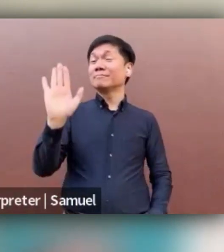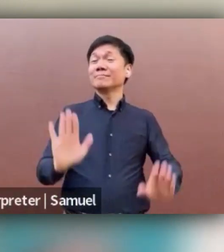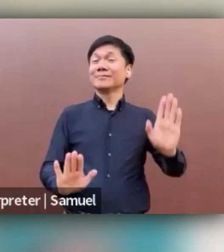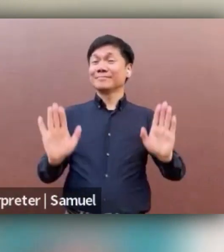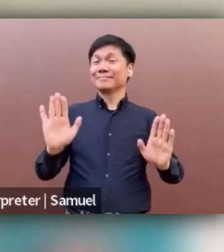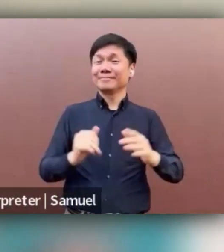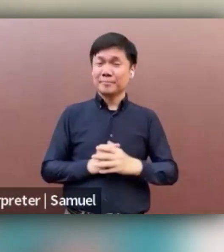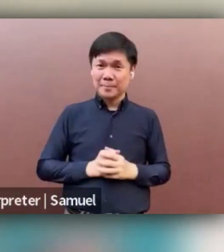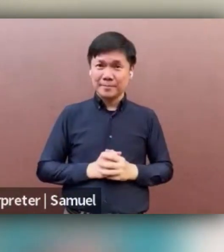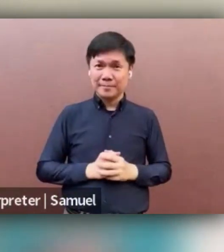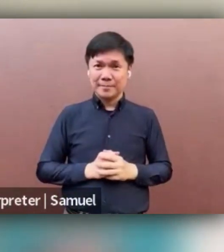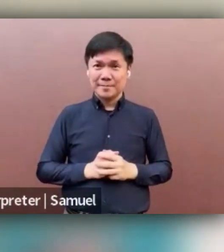So, please do let us know.